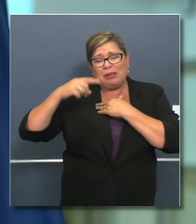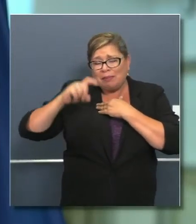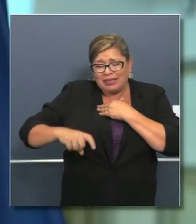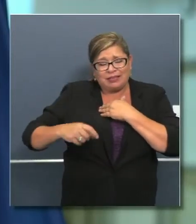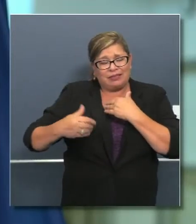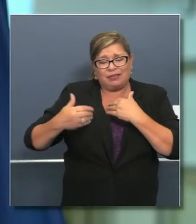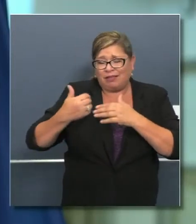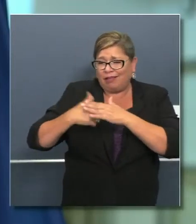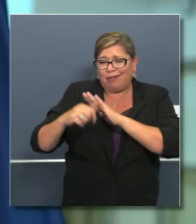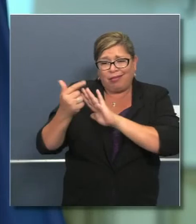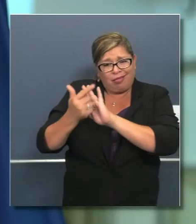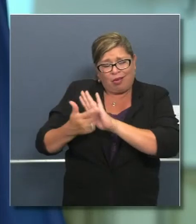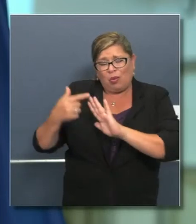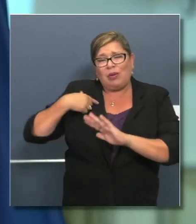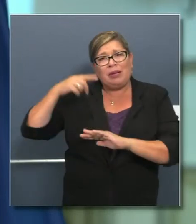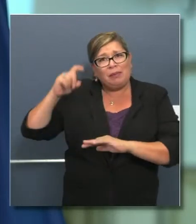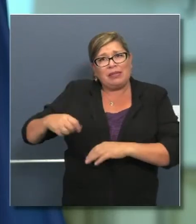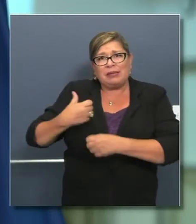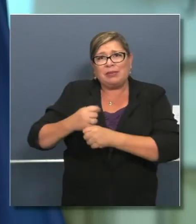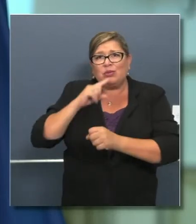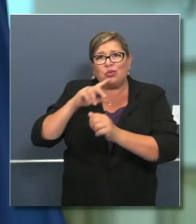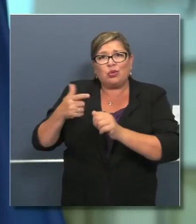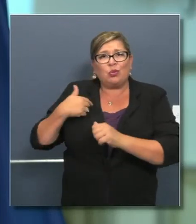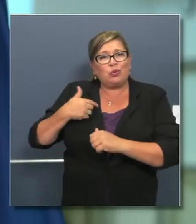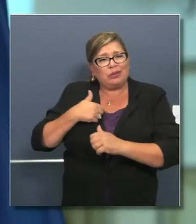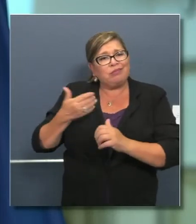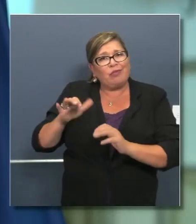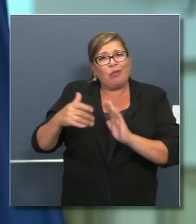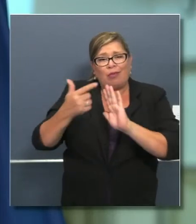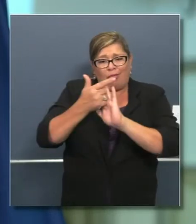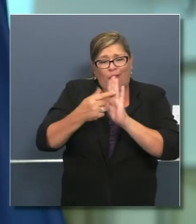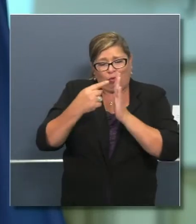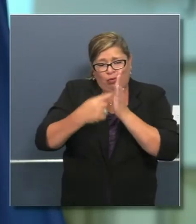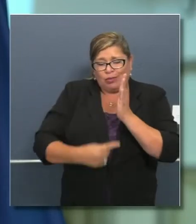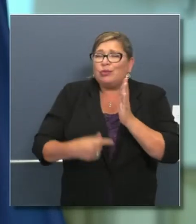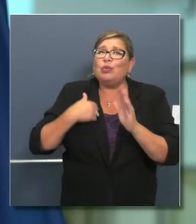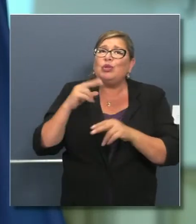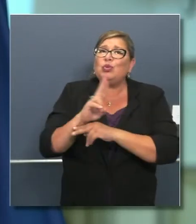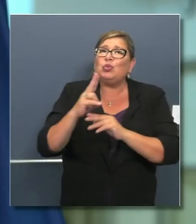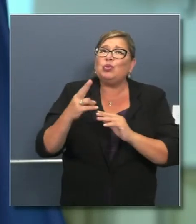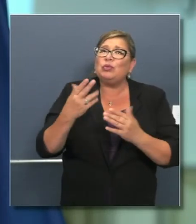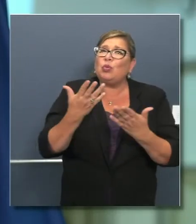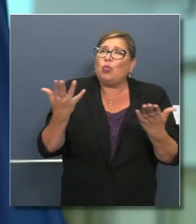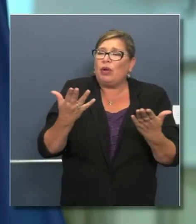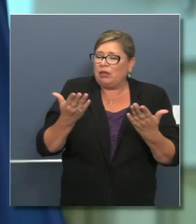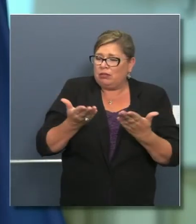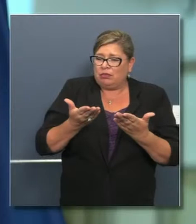otherwise to enforce those laws and to utilize the tools that are afforded us and one of those